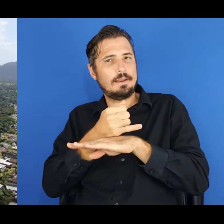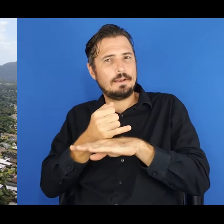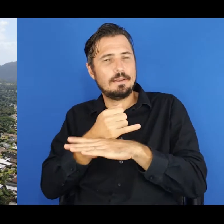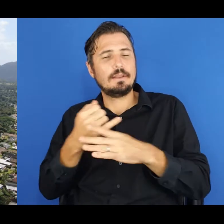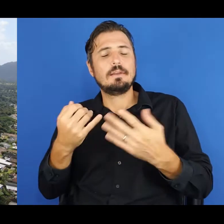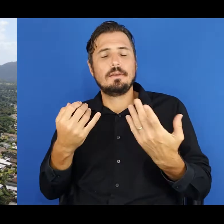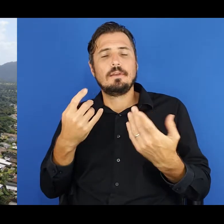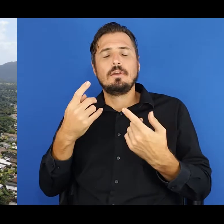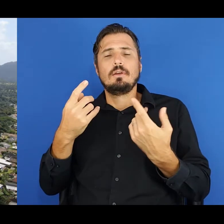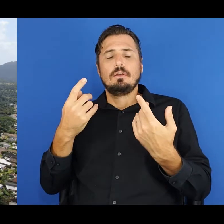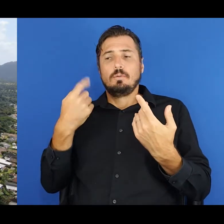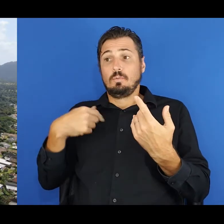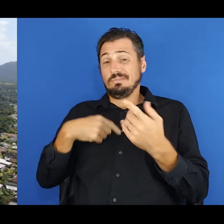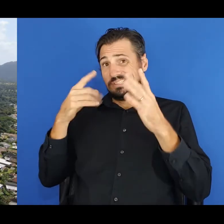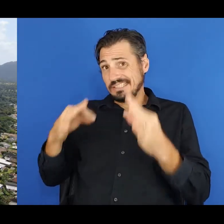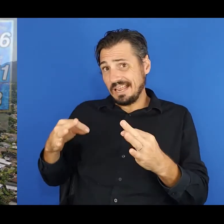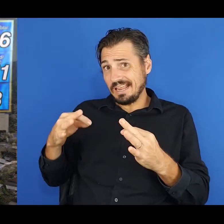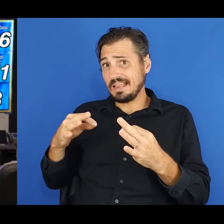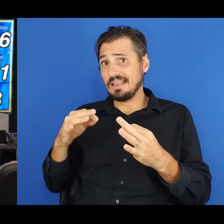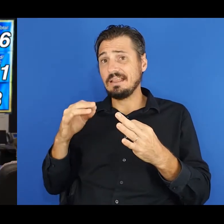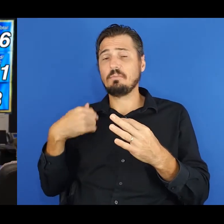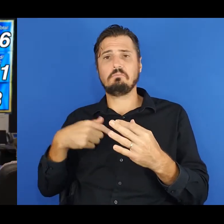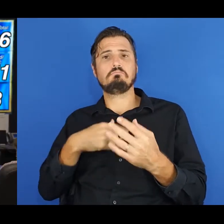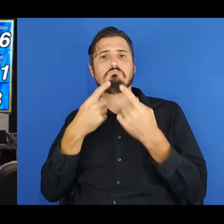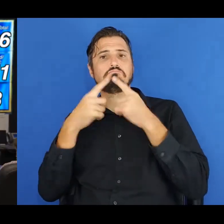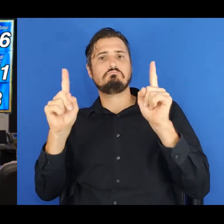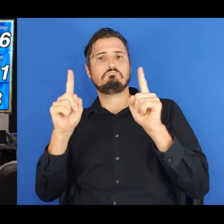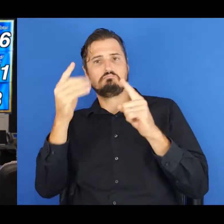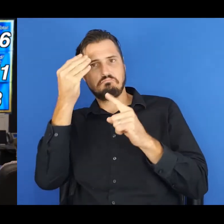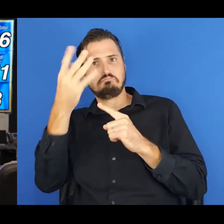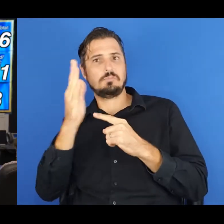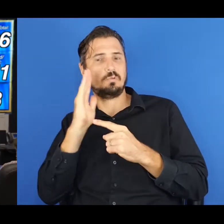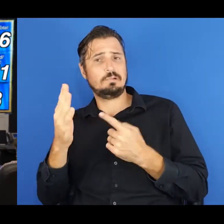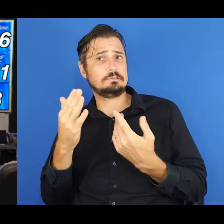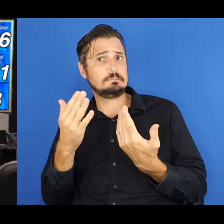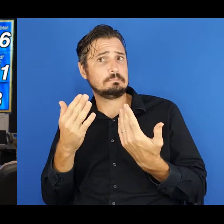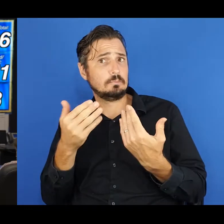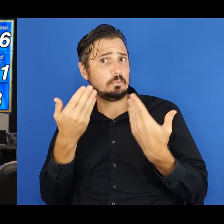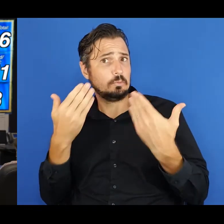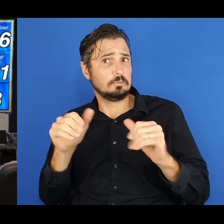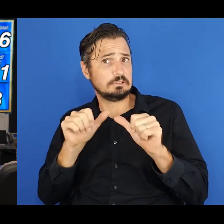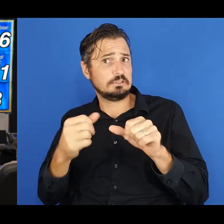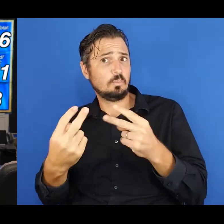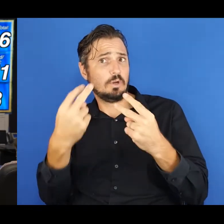Once we have determined that next step, we will announce to the public. Please stay tuned